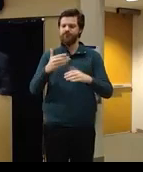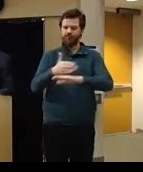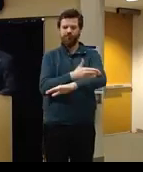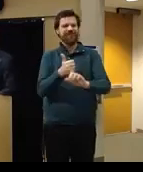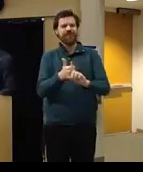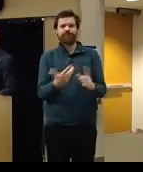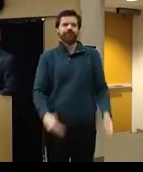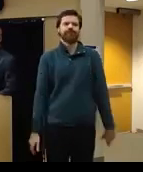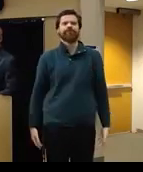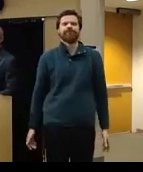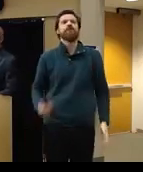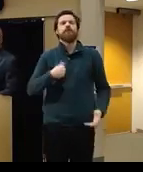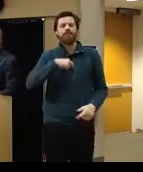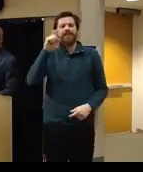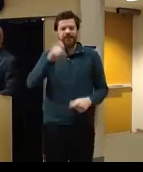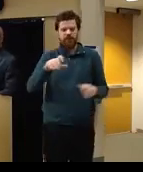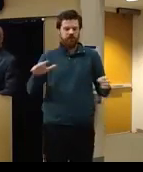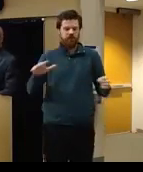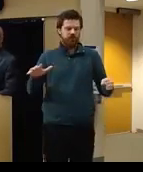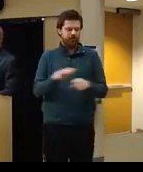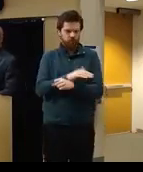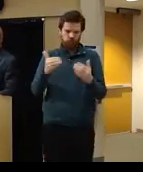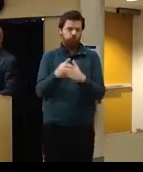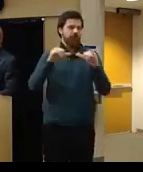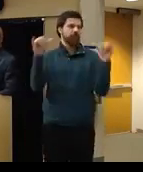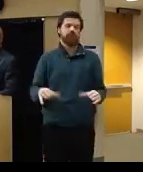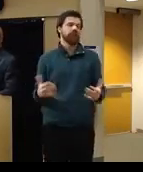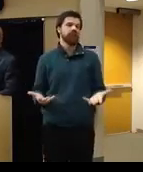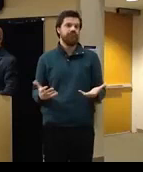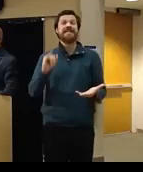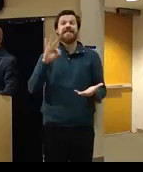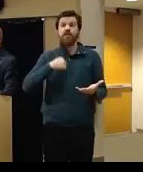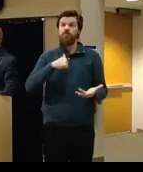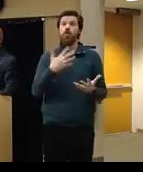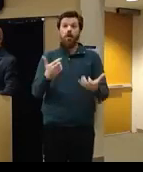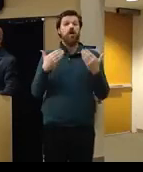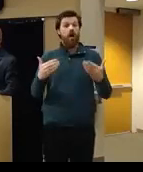we need something we need a completely new system um and if we want to create something that's going